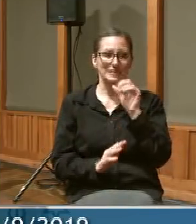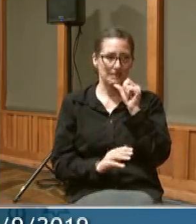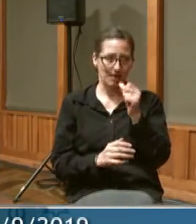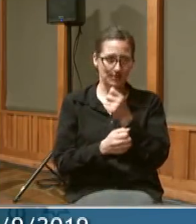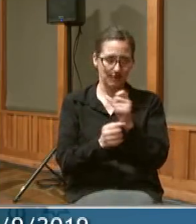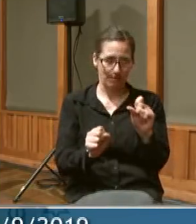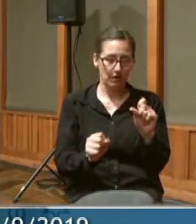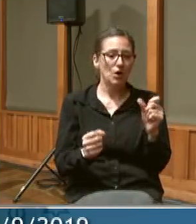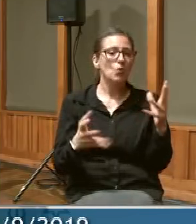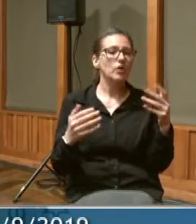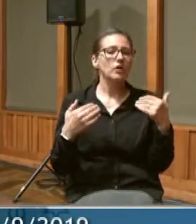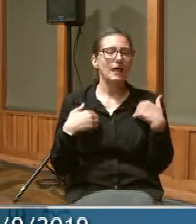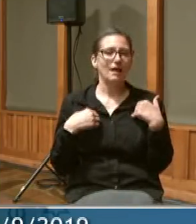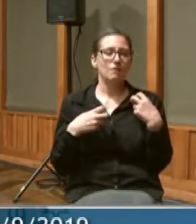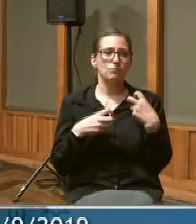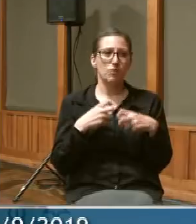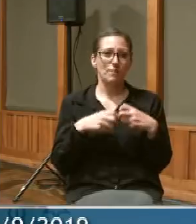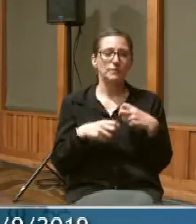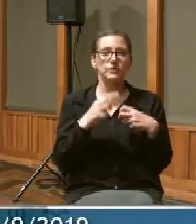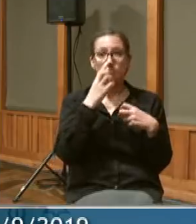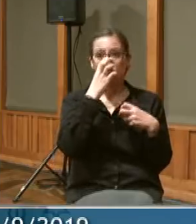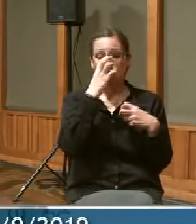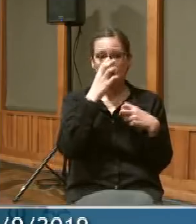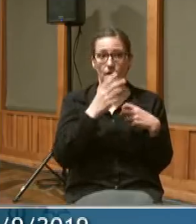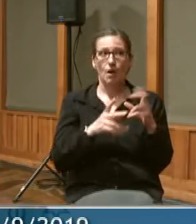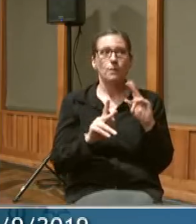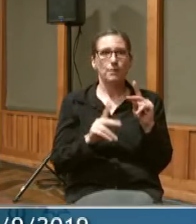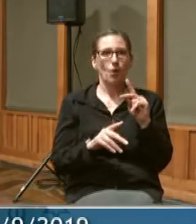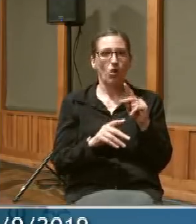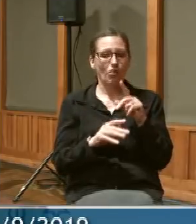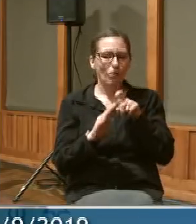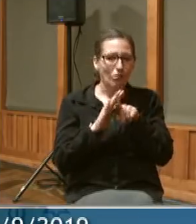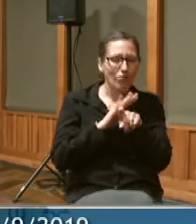IF YOU HAVE BEEN AT EAST PORTLAND COMMUNITY CENTER IT'S A BIG BUILDING. IT'S GOING TO BE VERY UNSAFE.